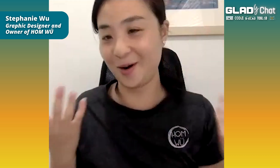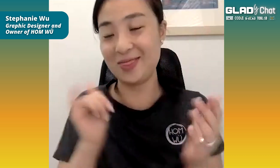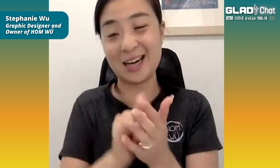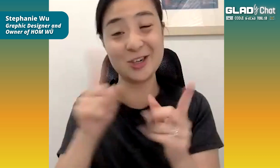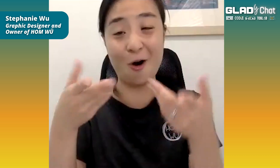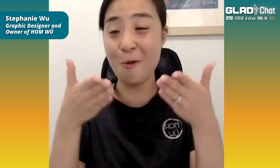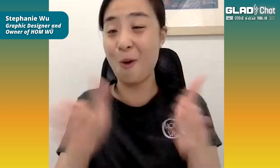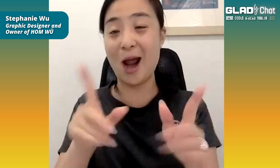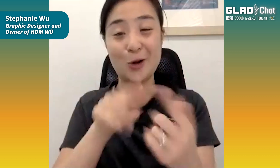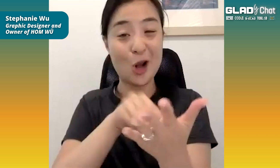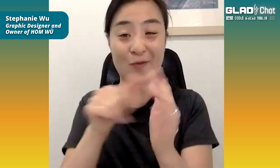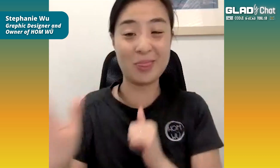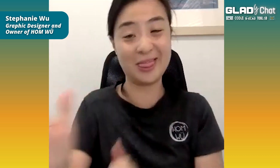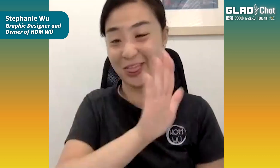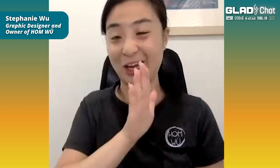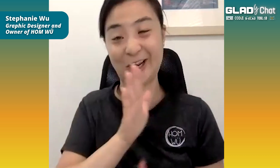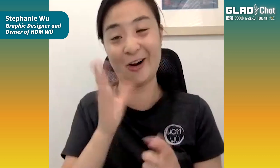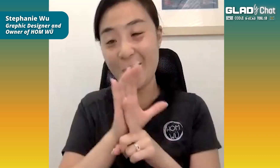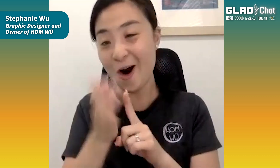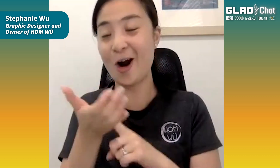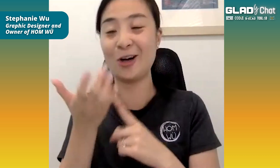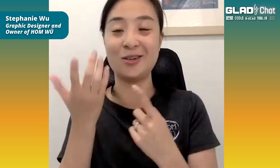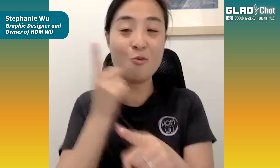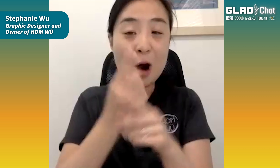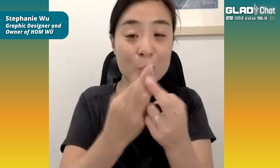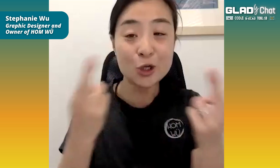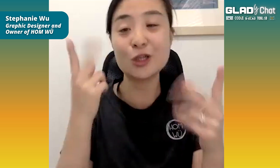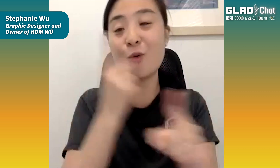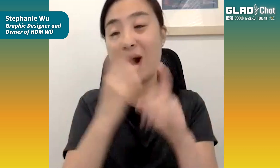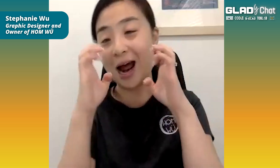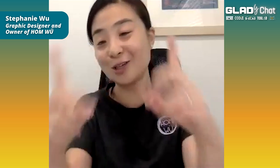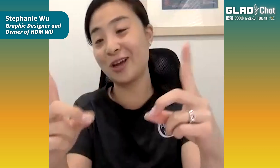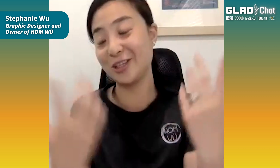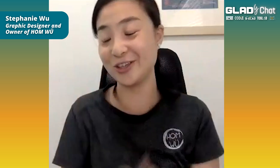That’s really the only way to learn about our culture and resources.